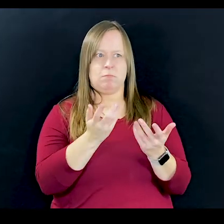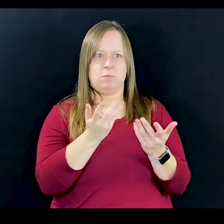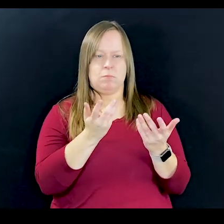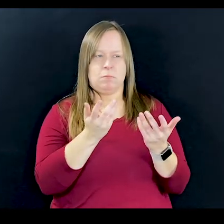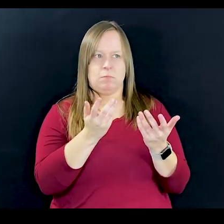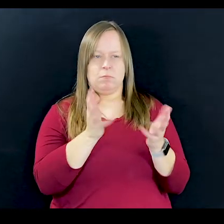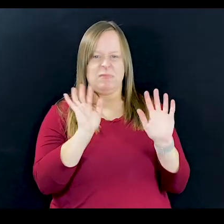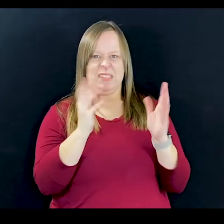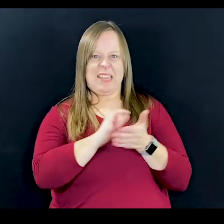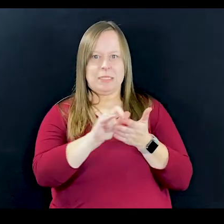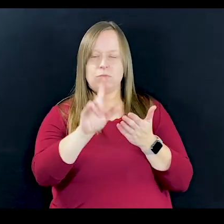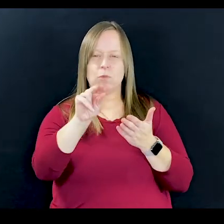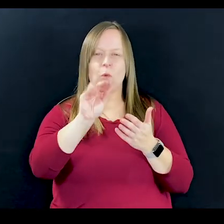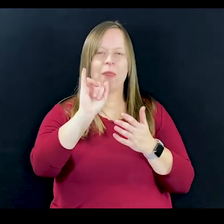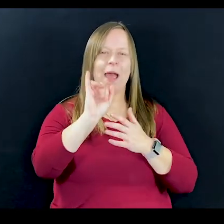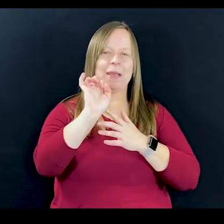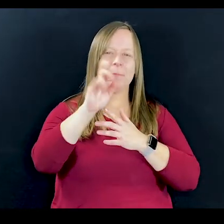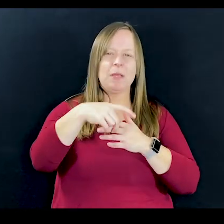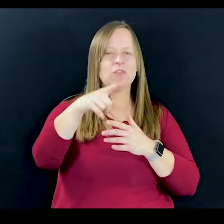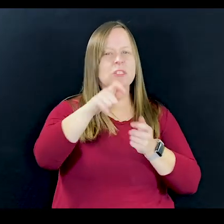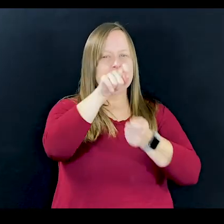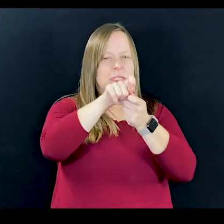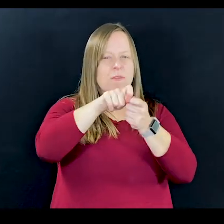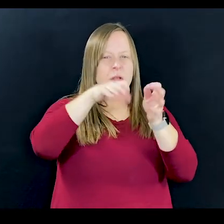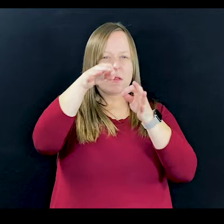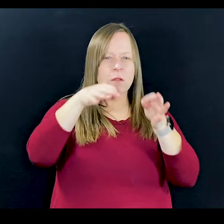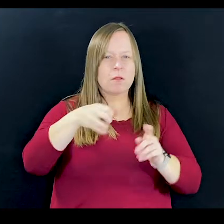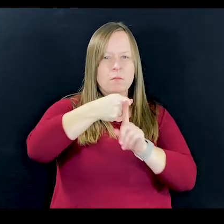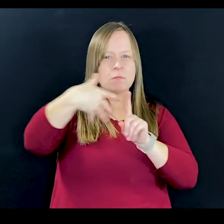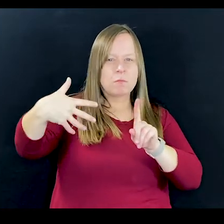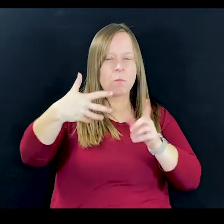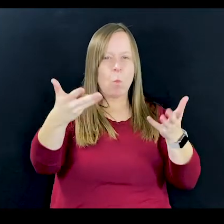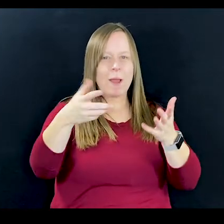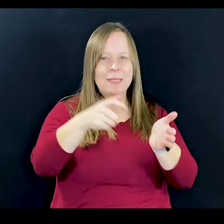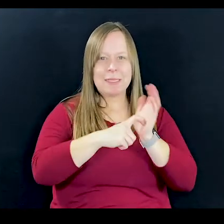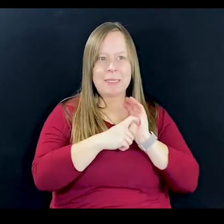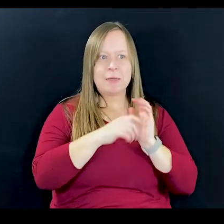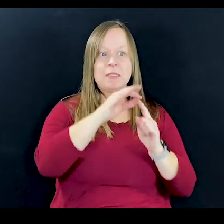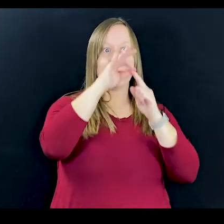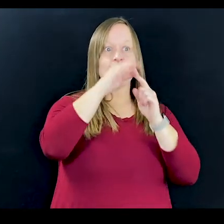Instead, the IEP should set out specifically what is needed whether that